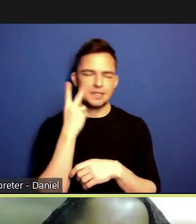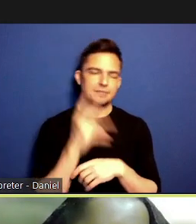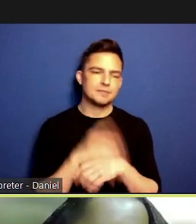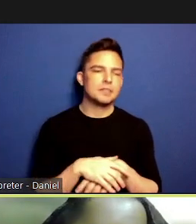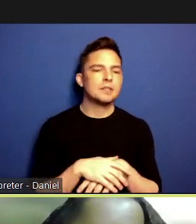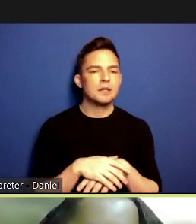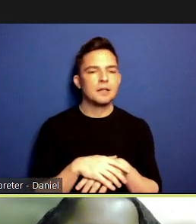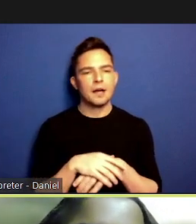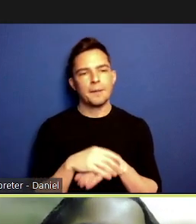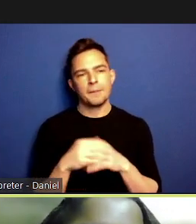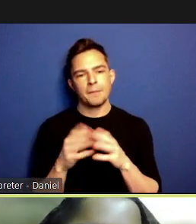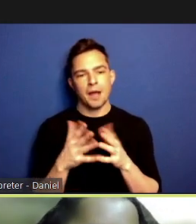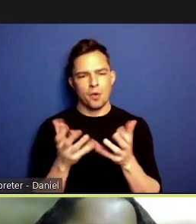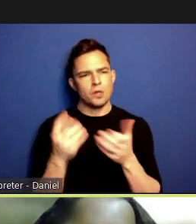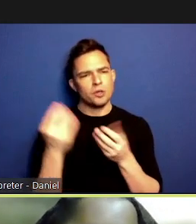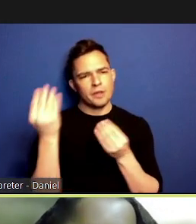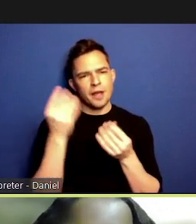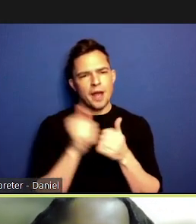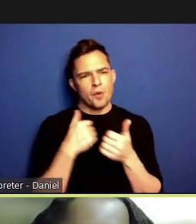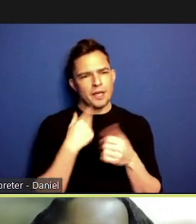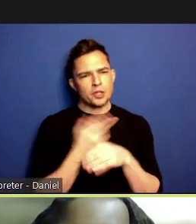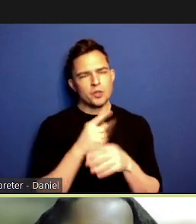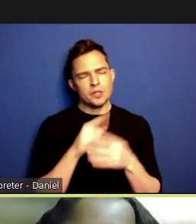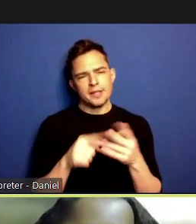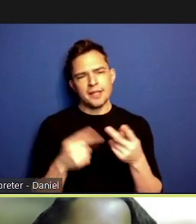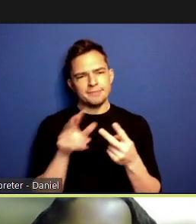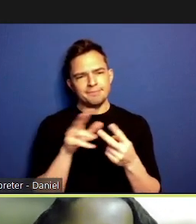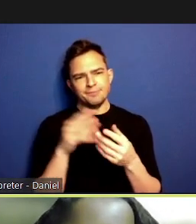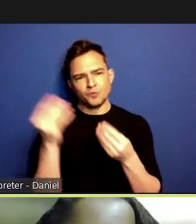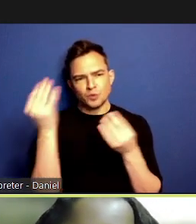And I wanted to really think about how we can use those reflections to help shift how